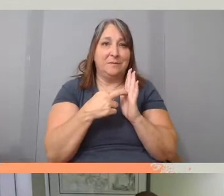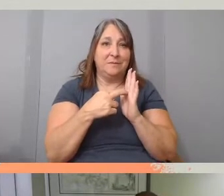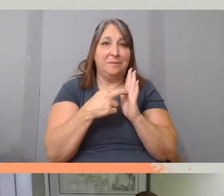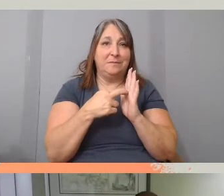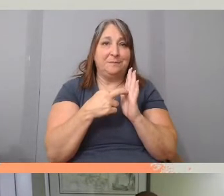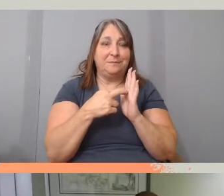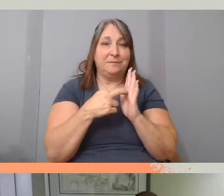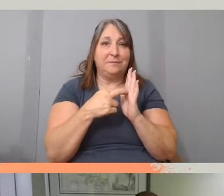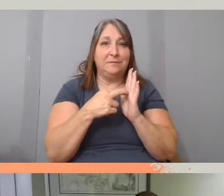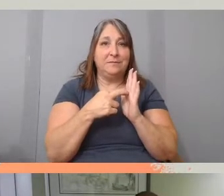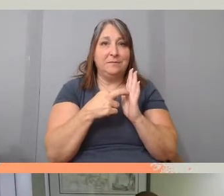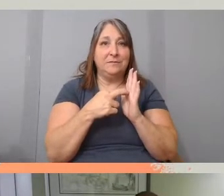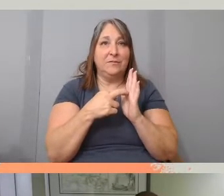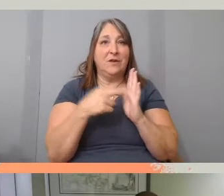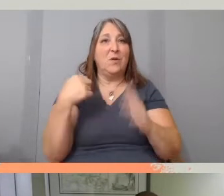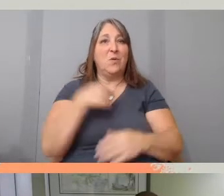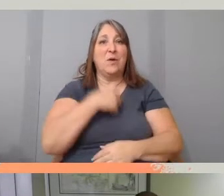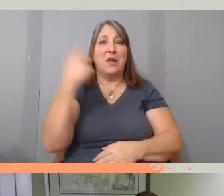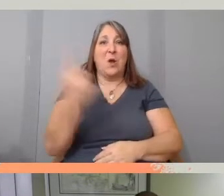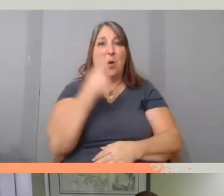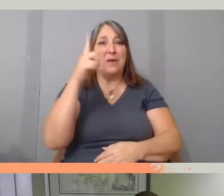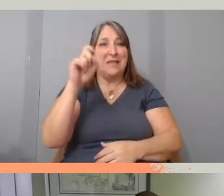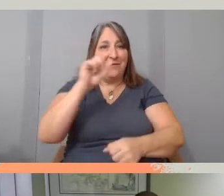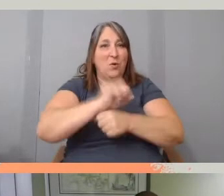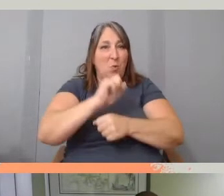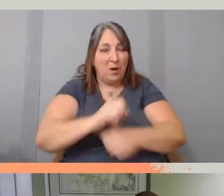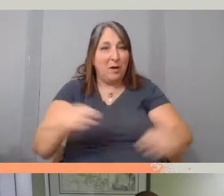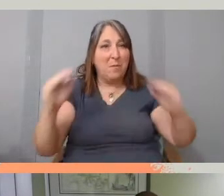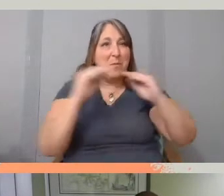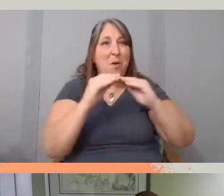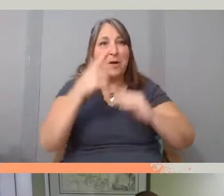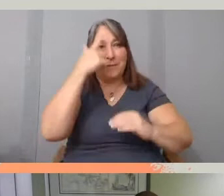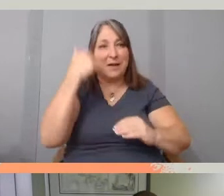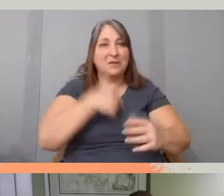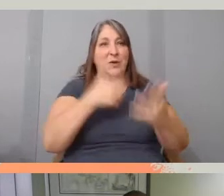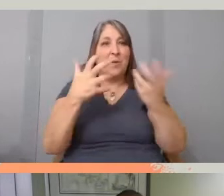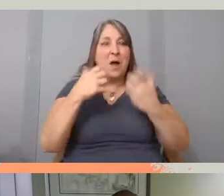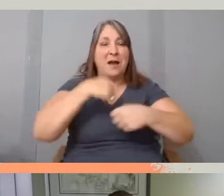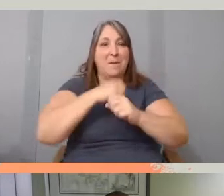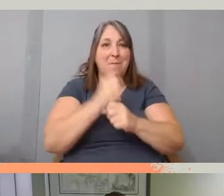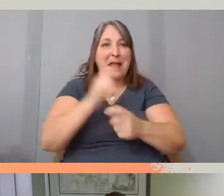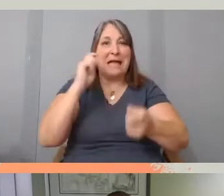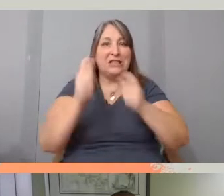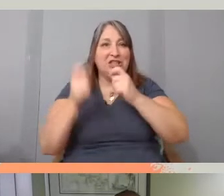we always do have to work a lot more. Like, because we do want to make these changes of seeing...